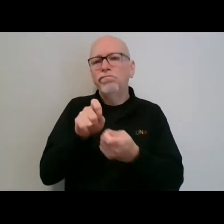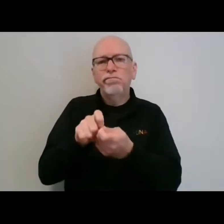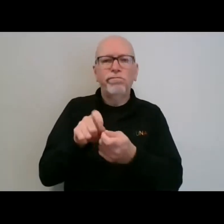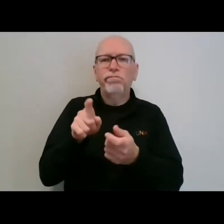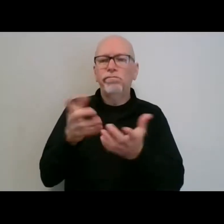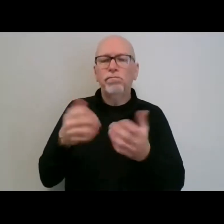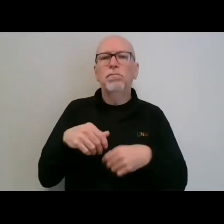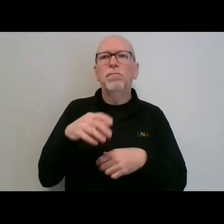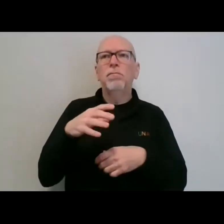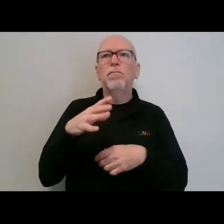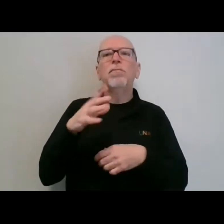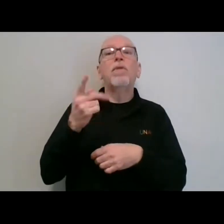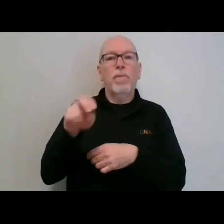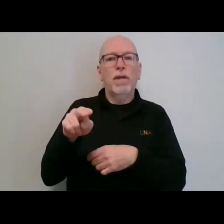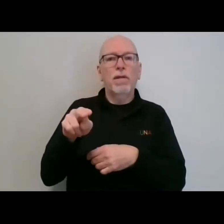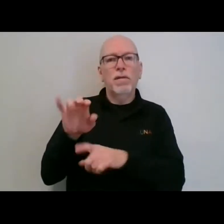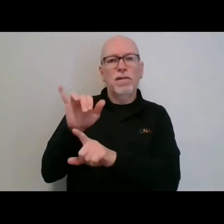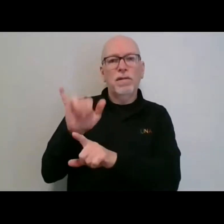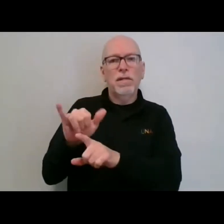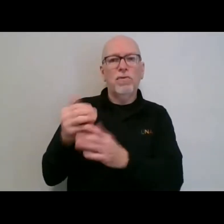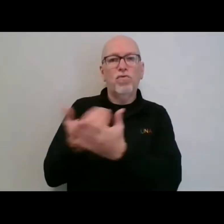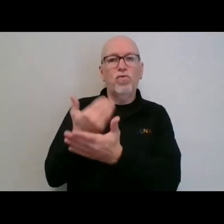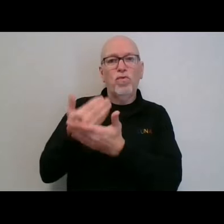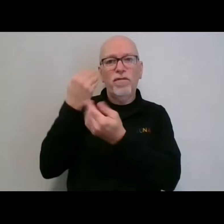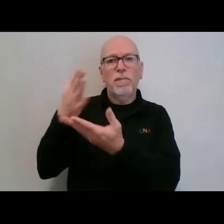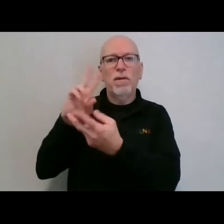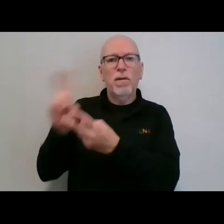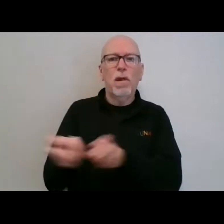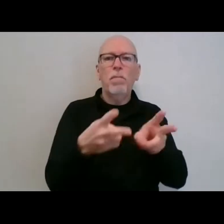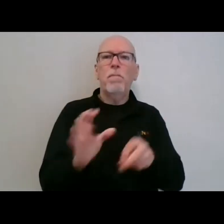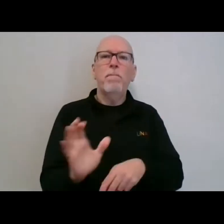And then that new data gets uploaded back to that site.